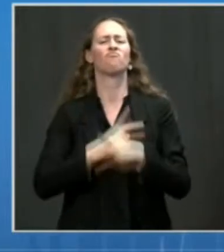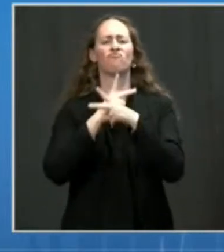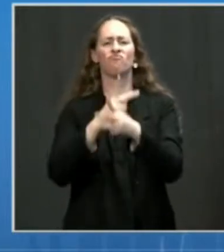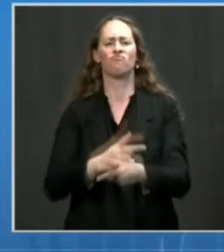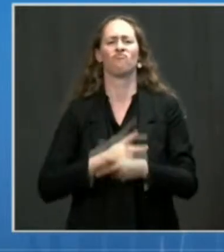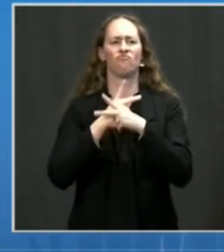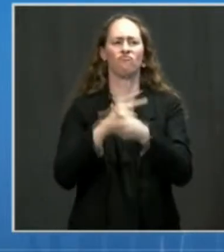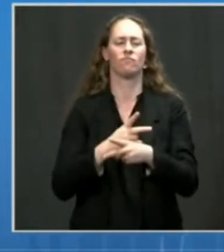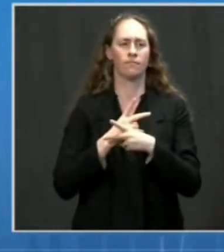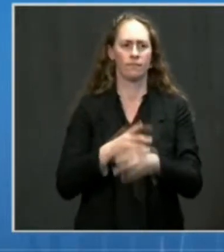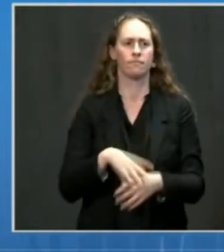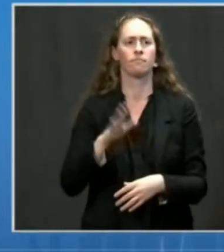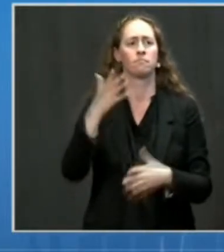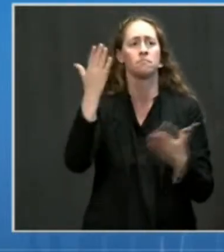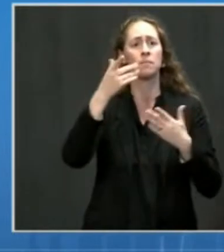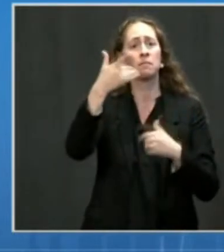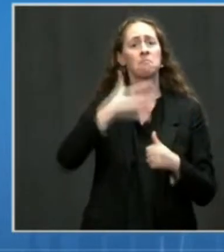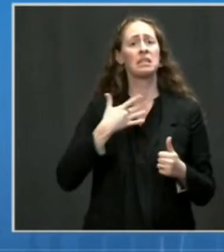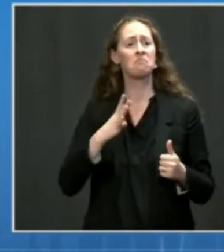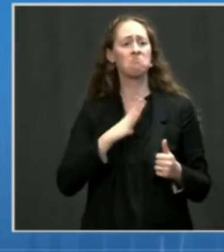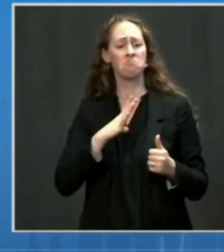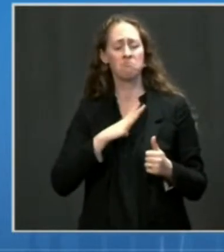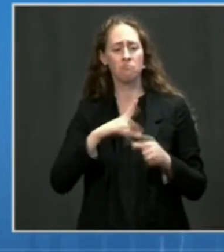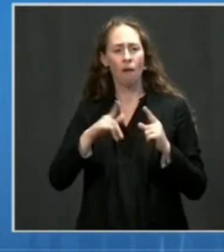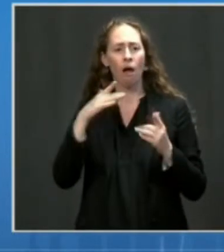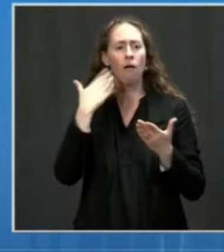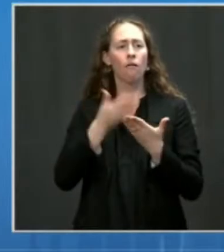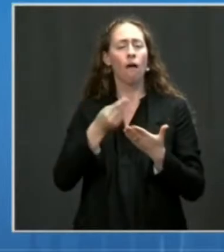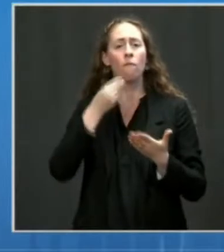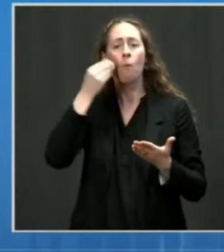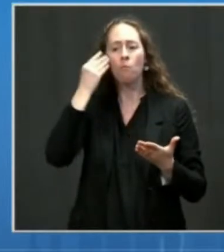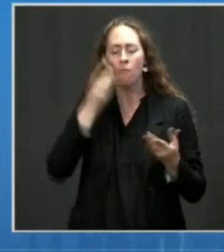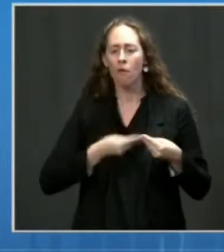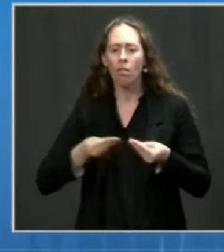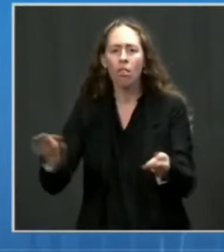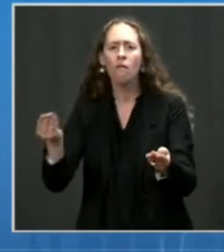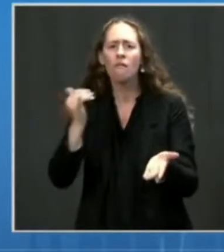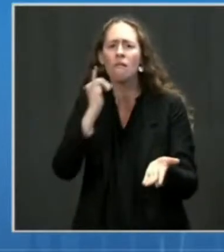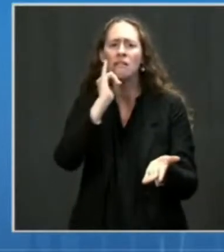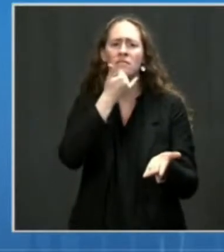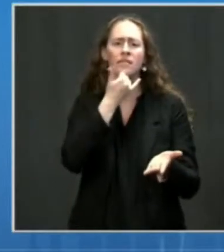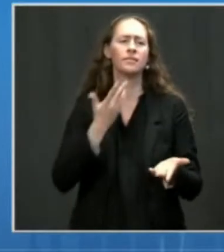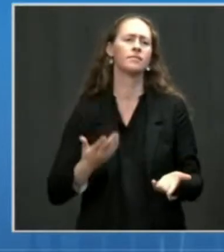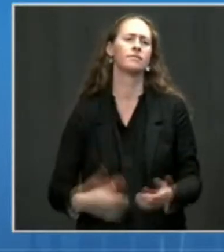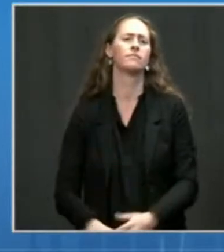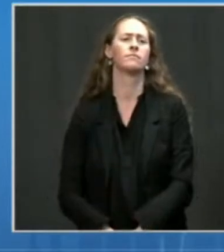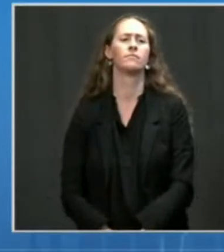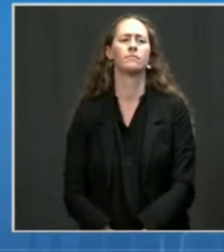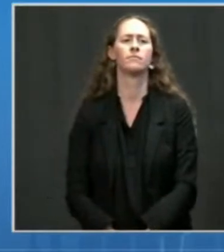THE MAP CONTINUE TO WEAR MASKS SO THEY DON'T BRING DISEASE HOME OR TO OTHERS WHO ARE